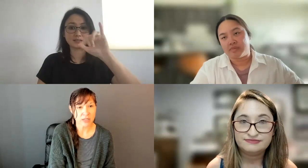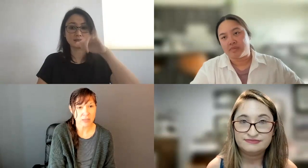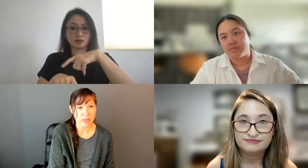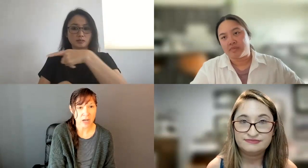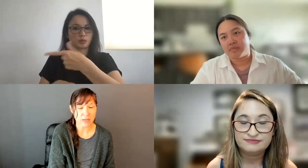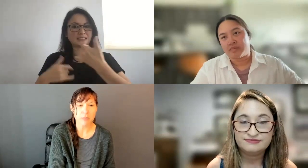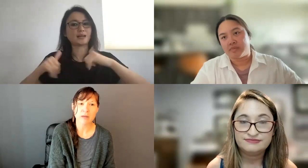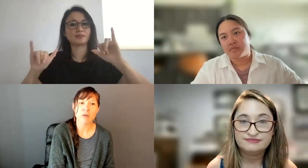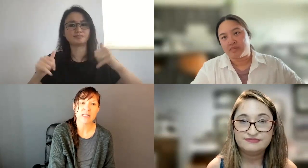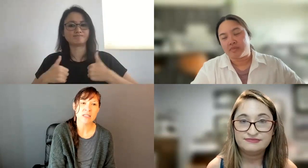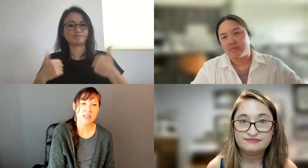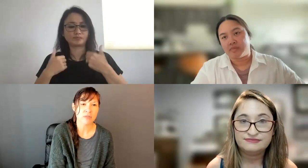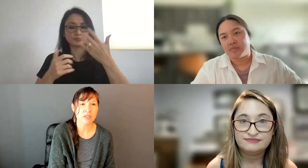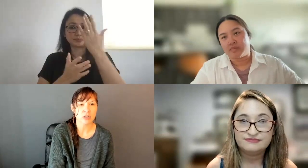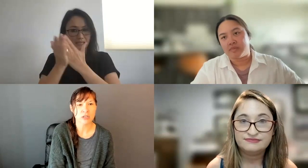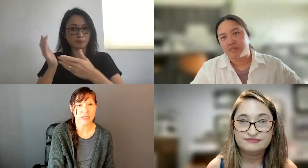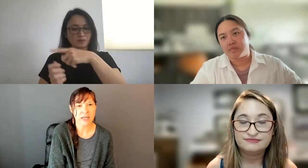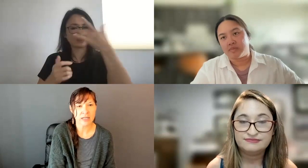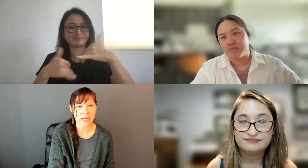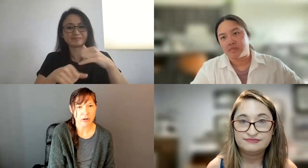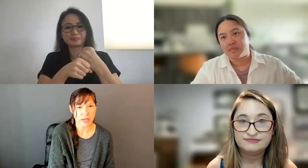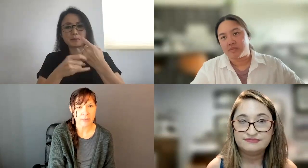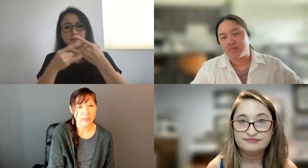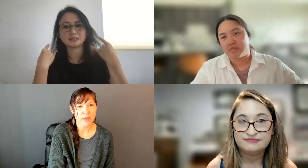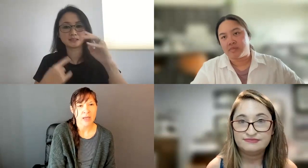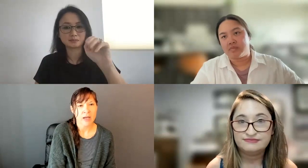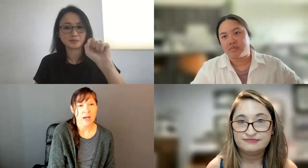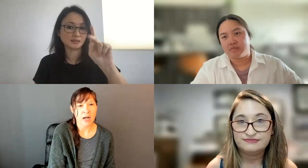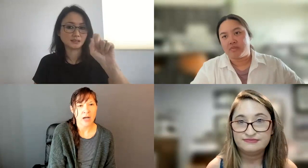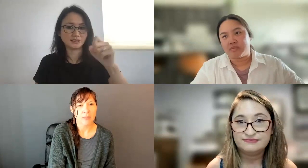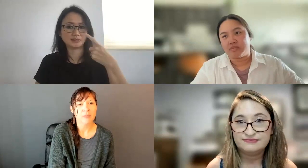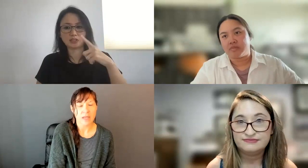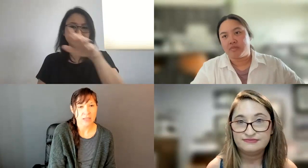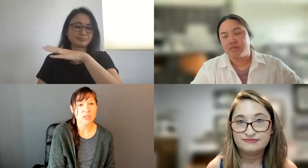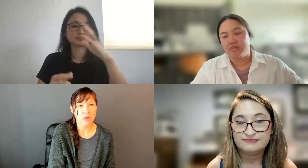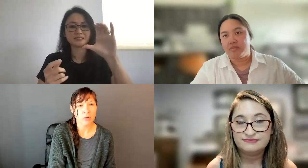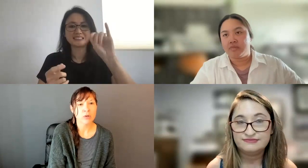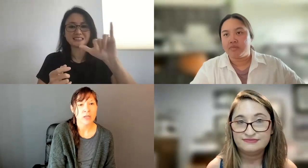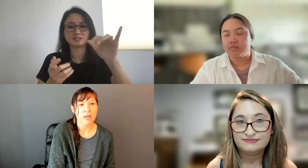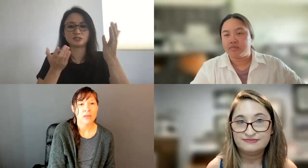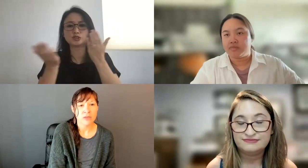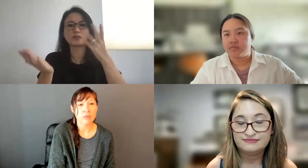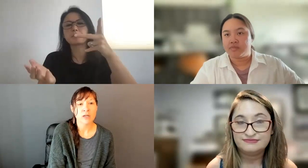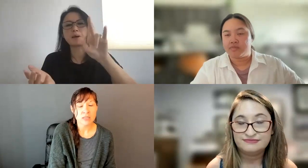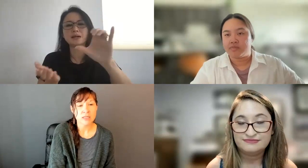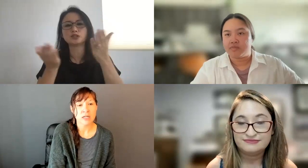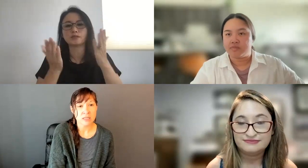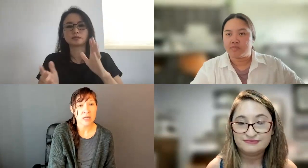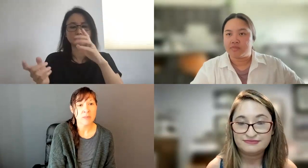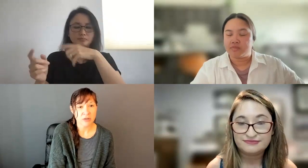At that time, some of the factories were still open and running. They were making masks for city service or public workers,